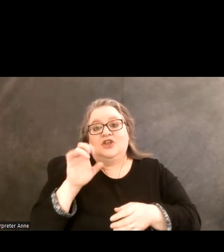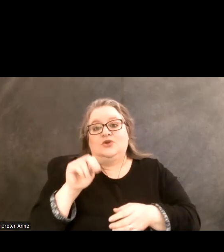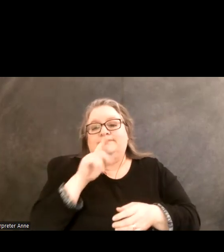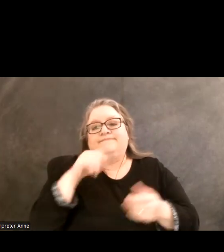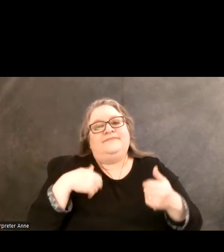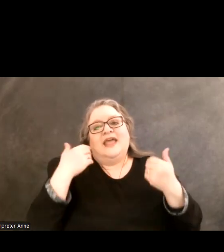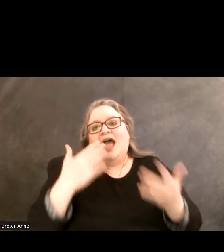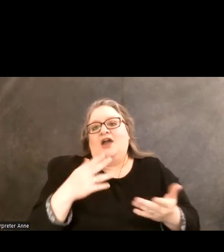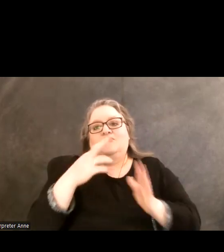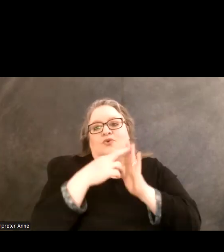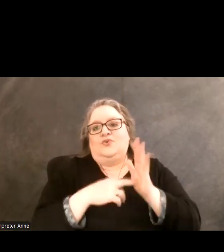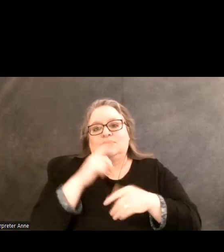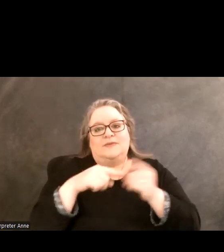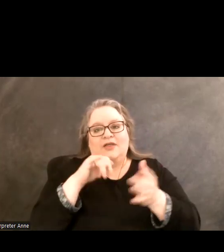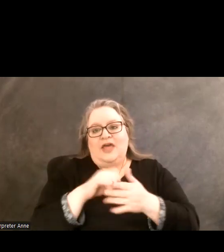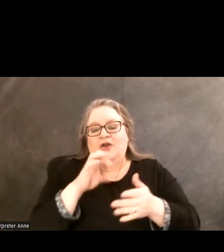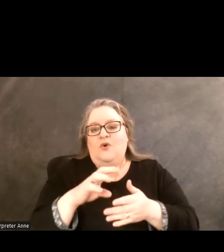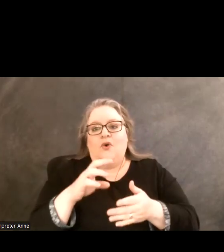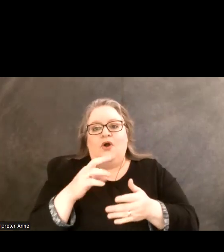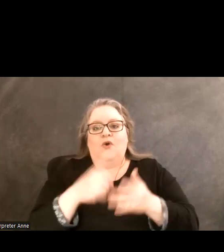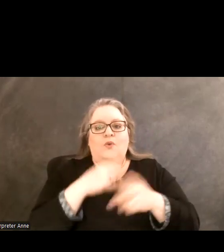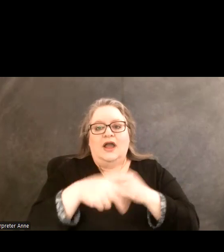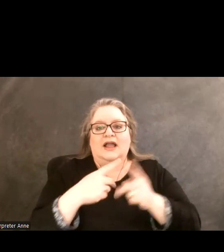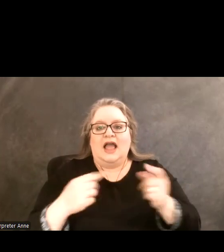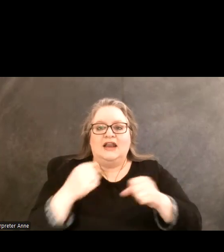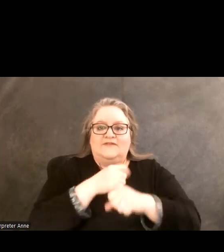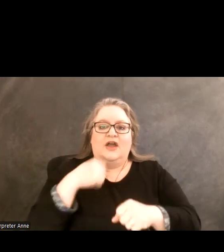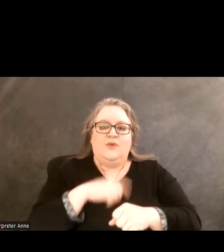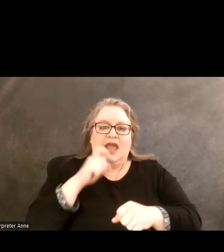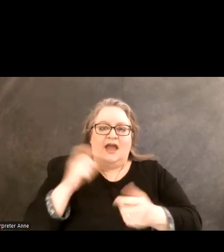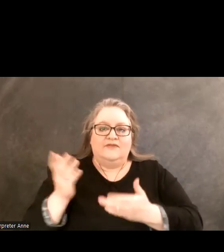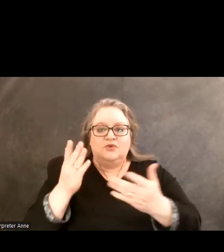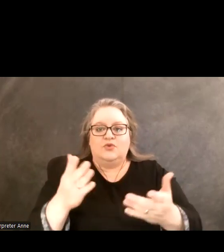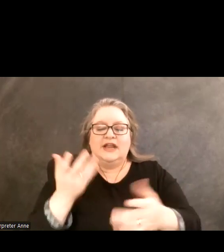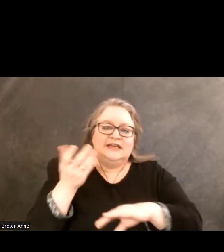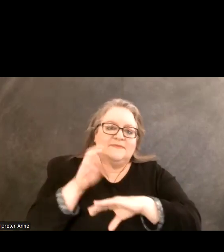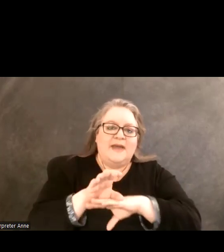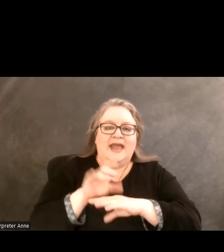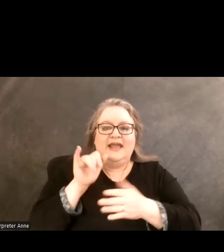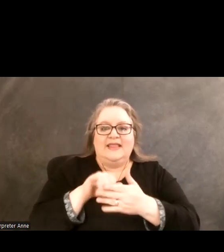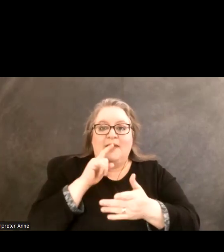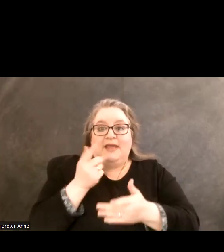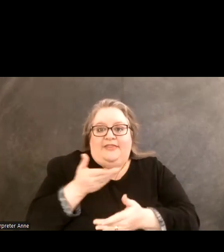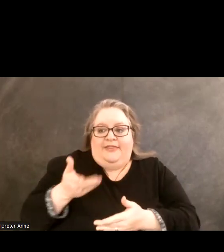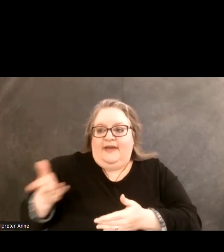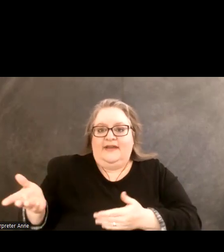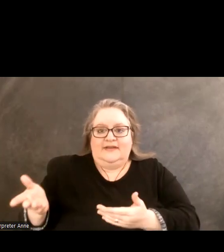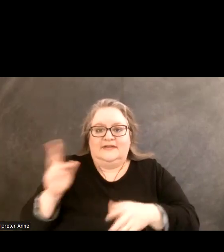about that and I don't know what kind of fight we're going to have to bring to make that be a thing that people can do going